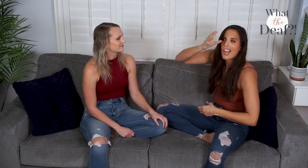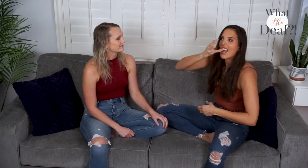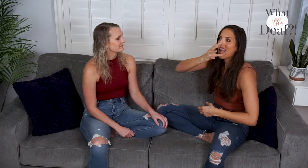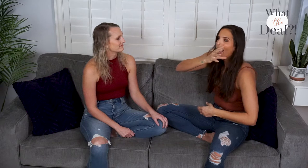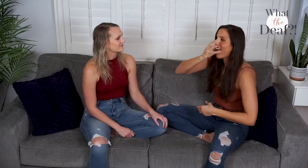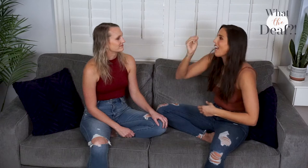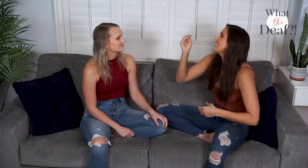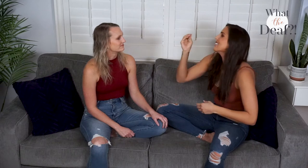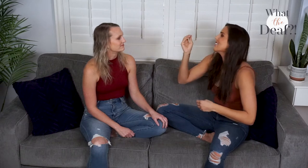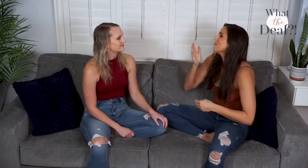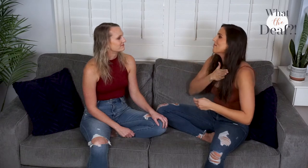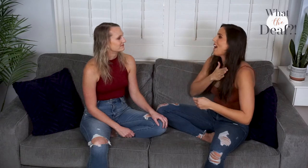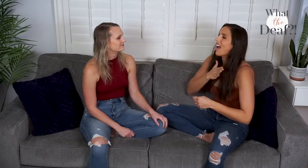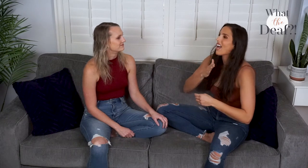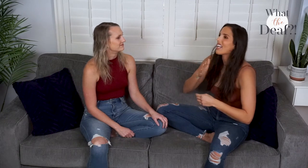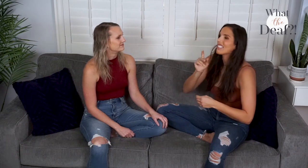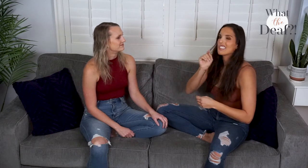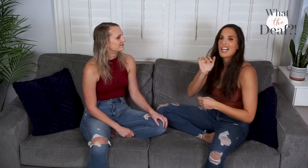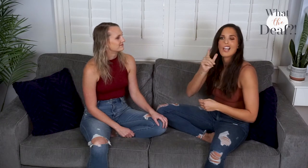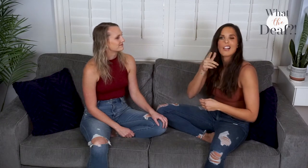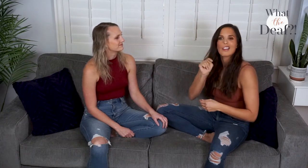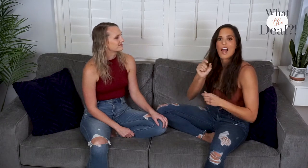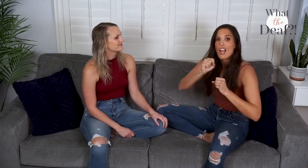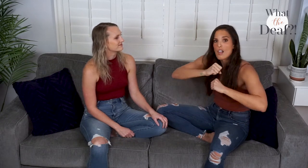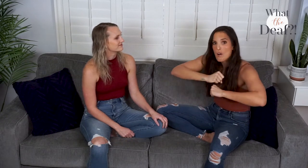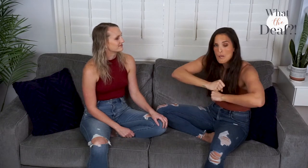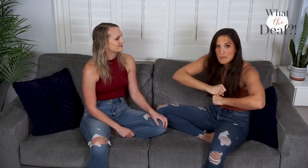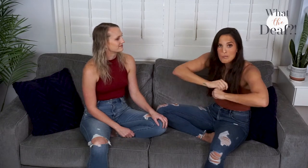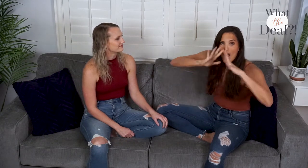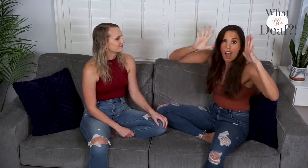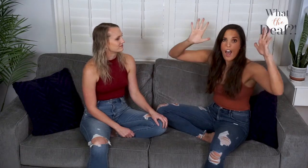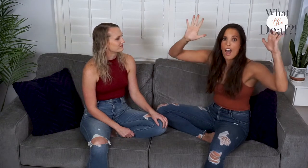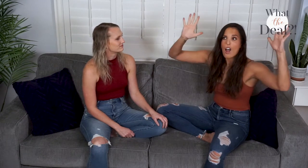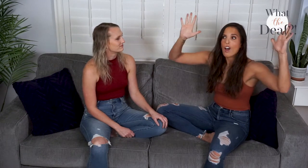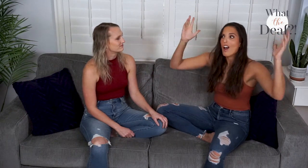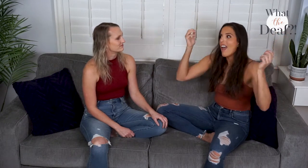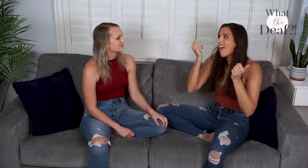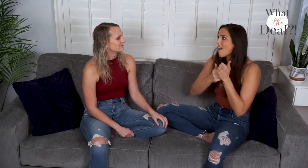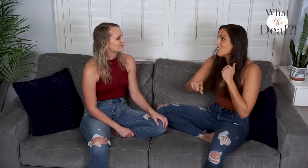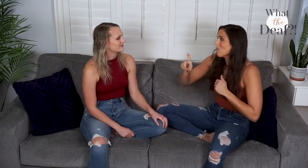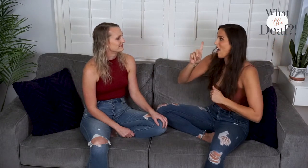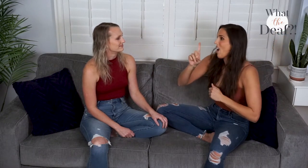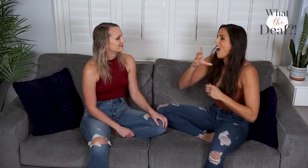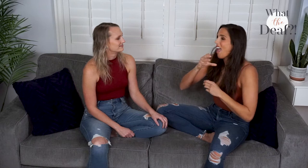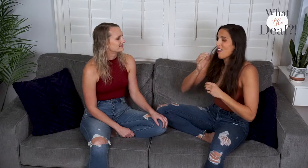and my tail light shattered everywhere.